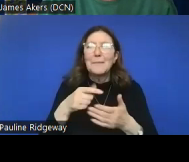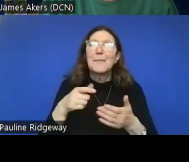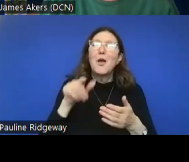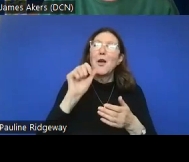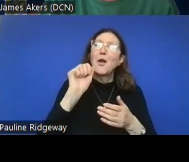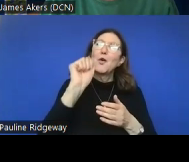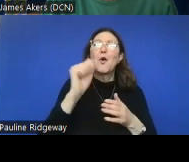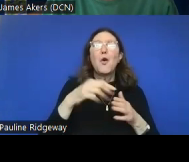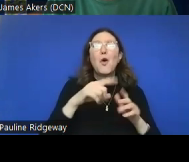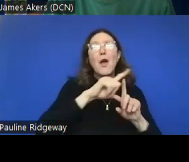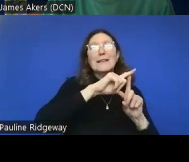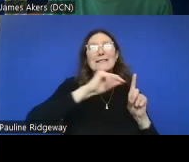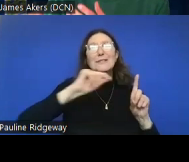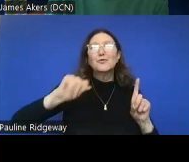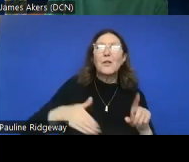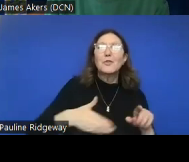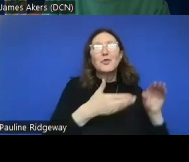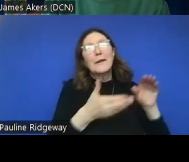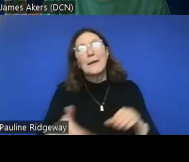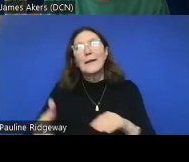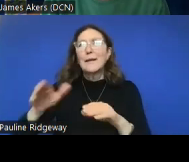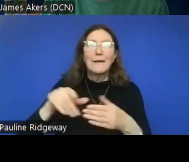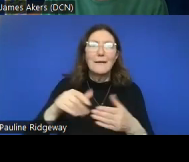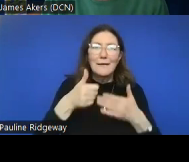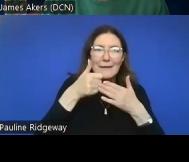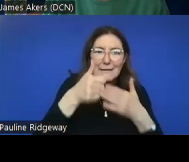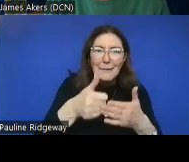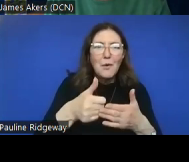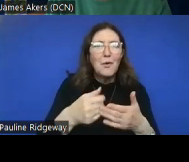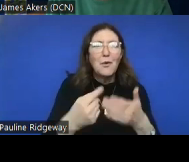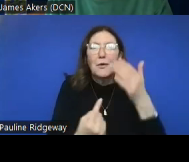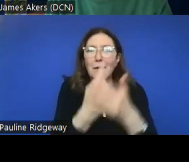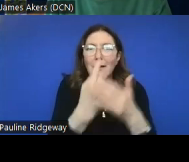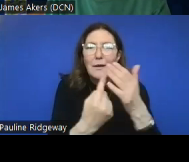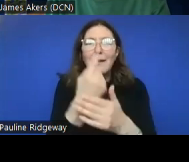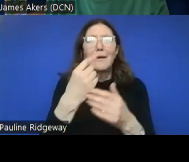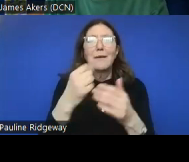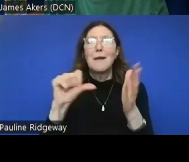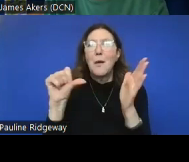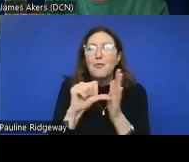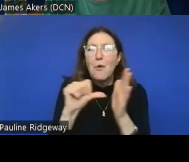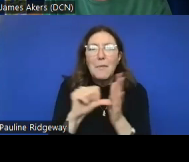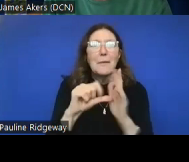and support you through things like this and other things that you might want to do with digital technologies.